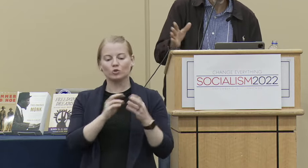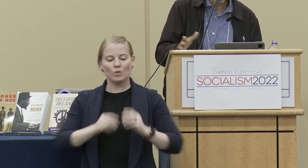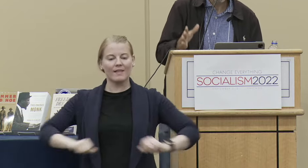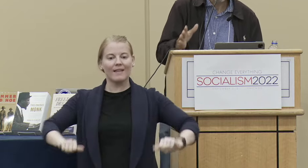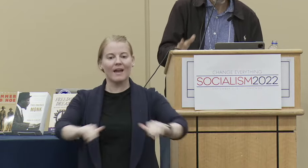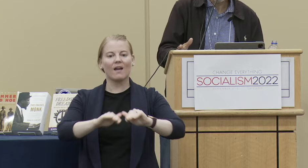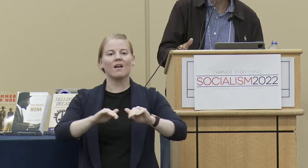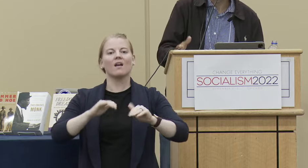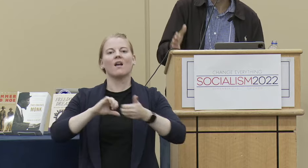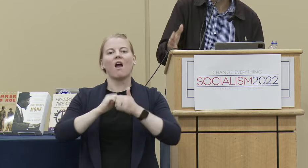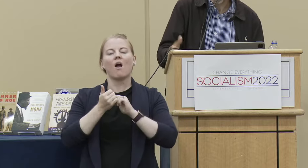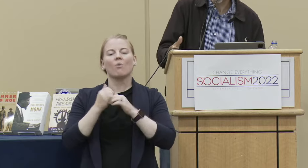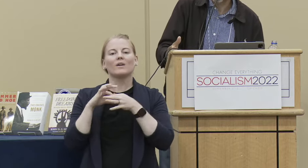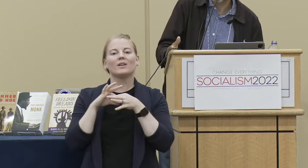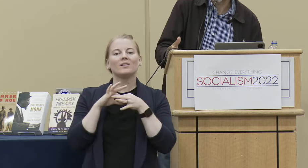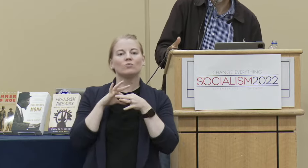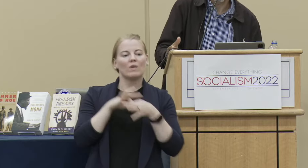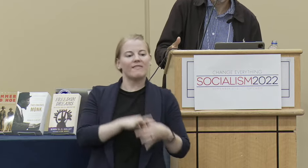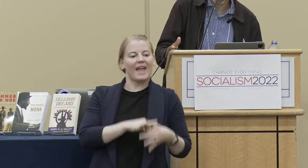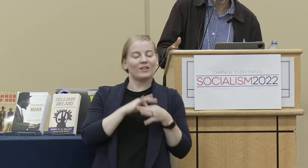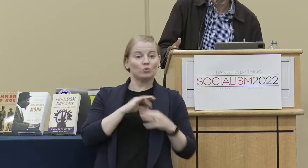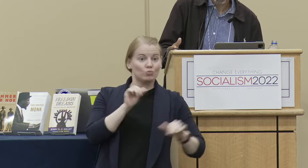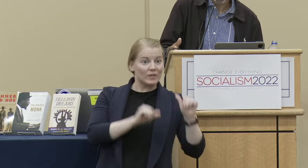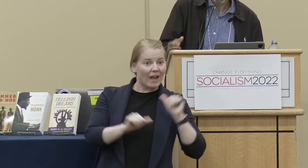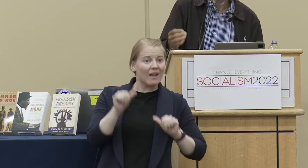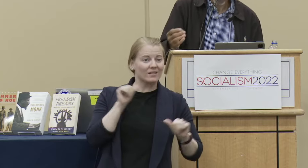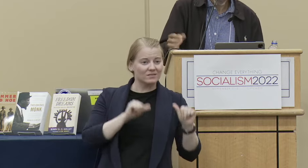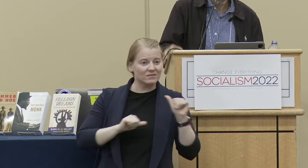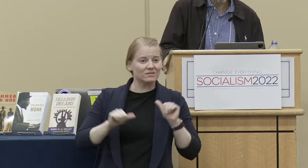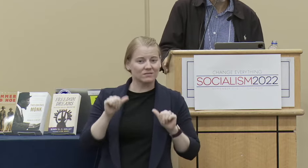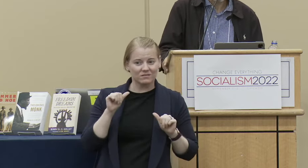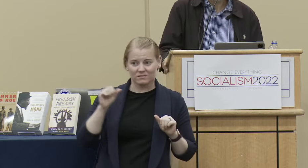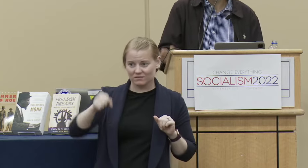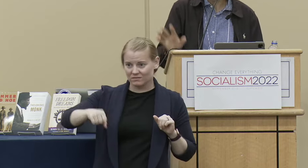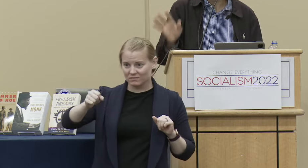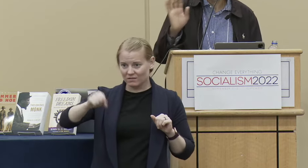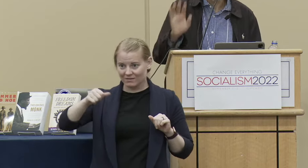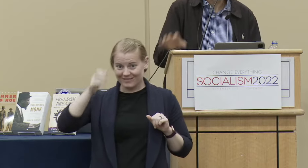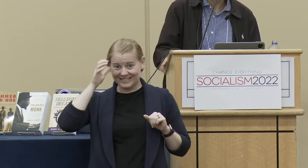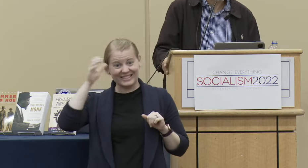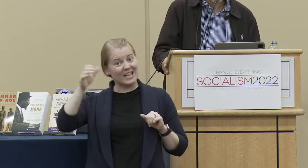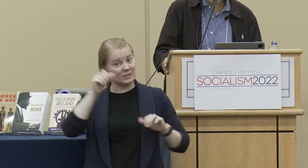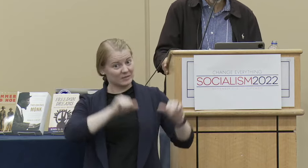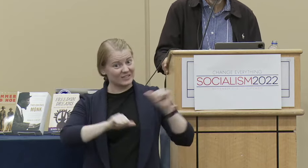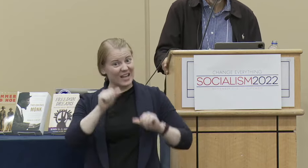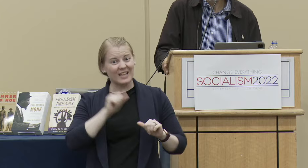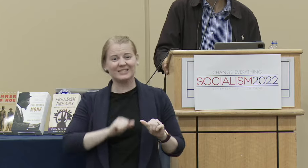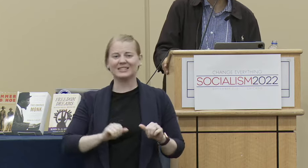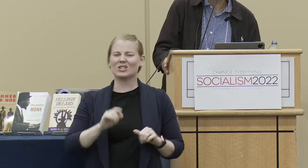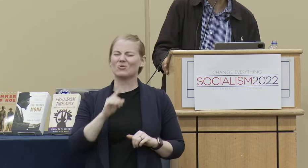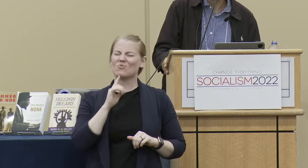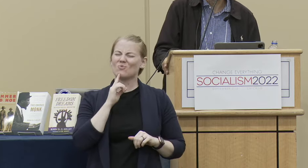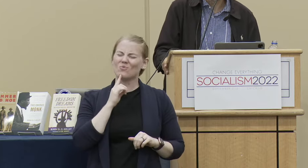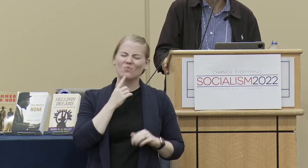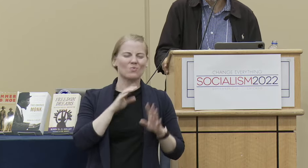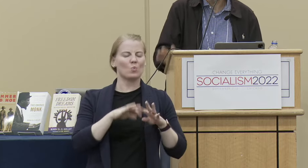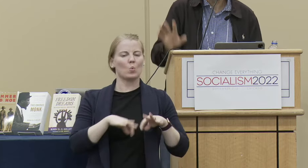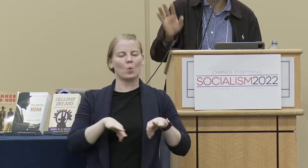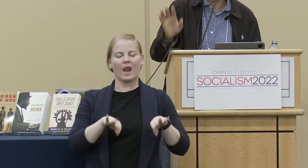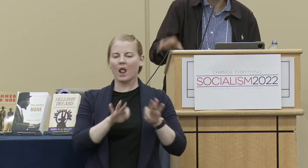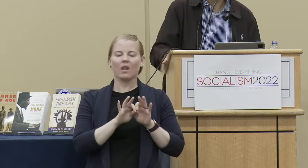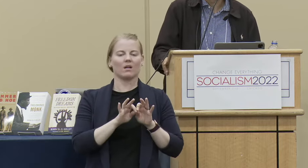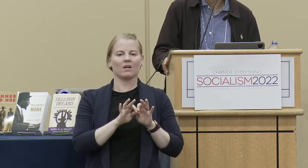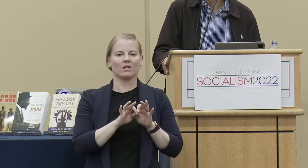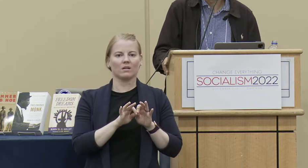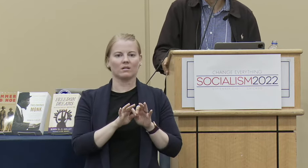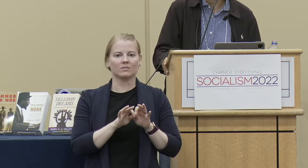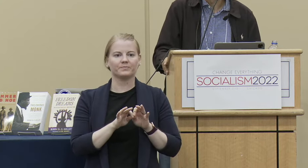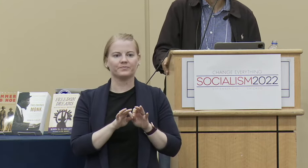another. How we relate to the land. How we relate to science